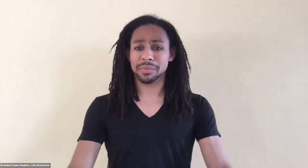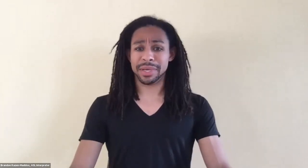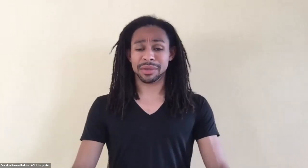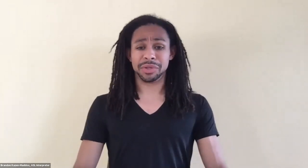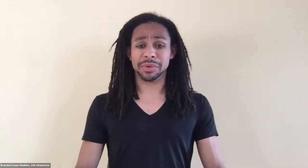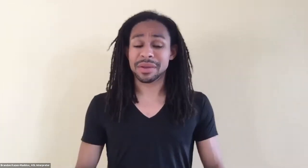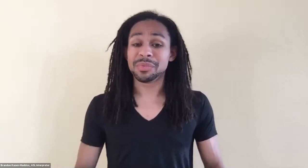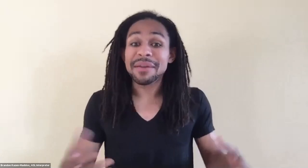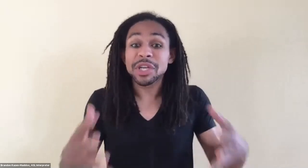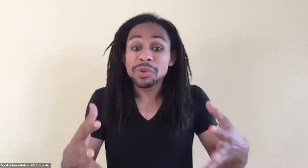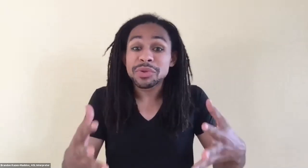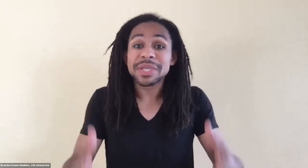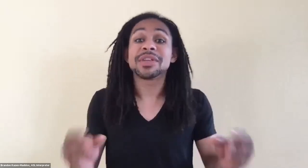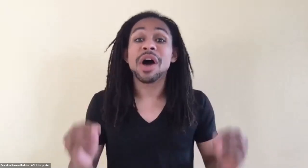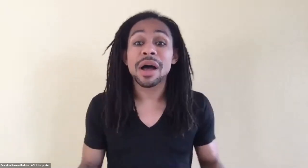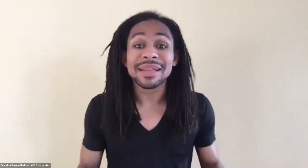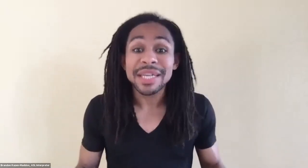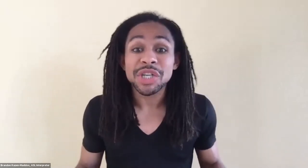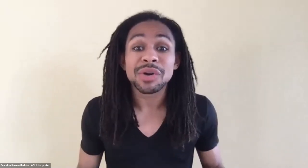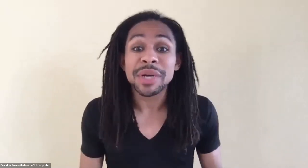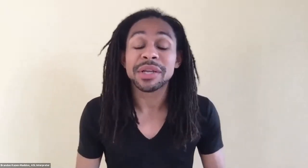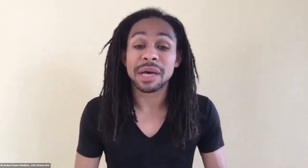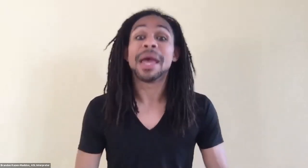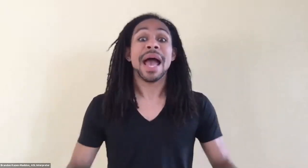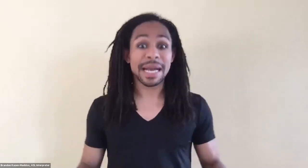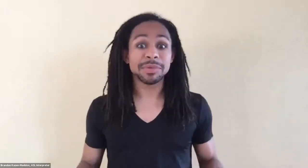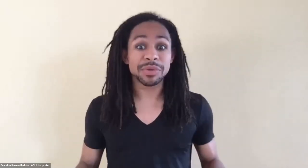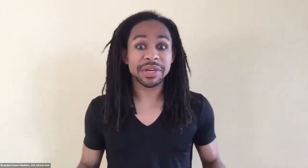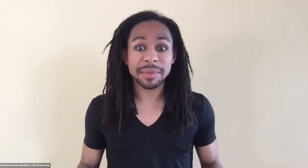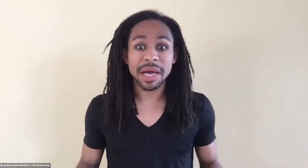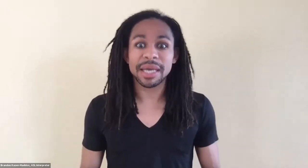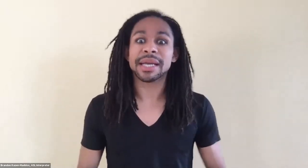We include, and we have to include those things in the collegiate curriculum. And I'm so serious, I'm not kidding.